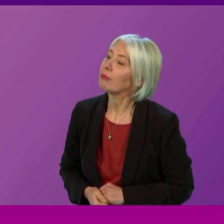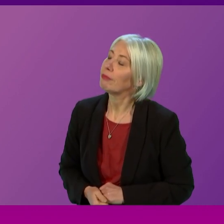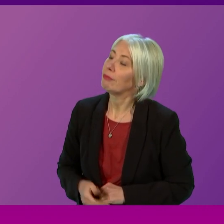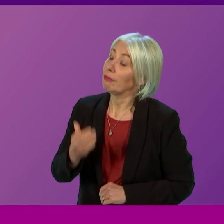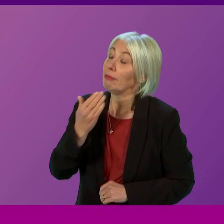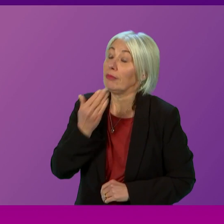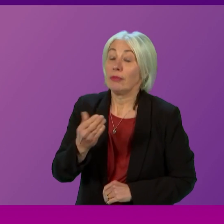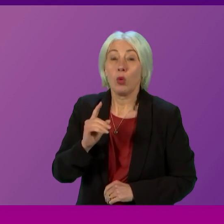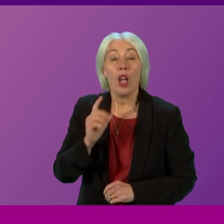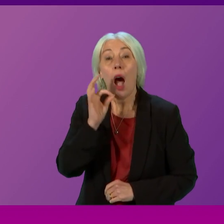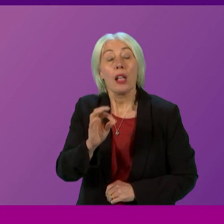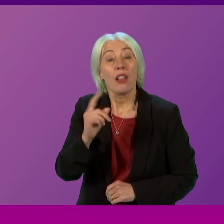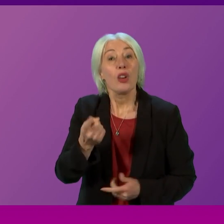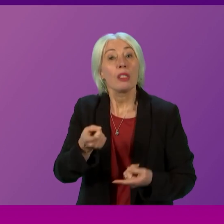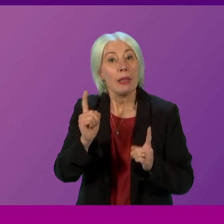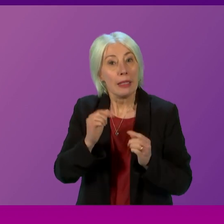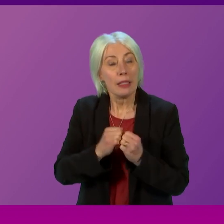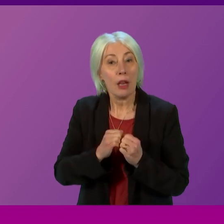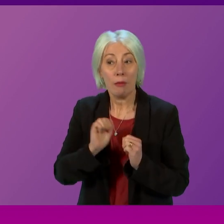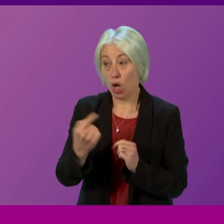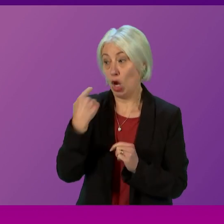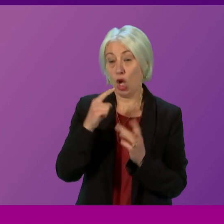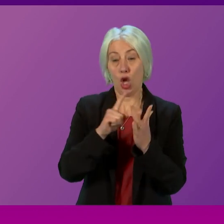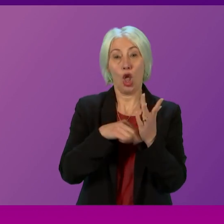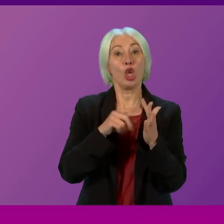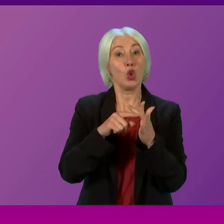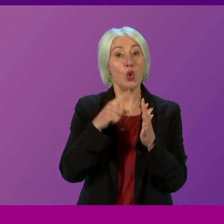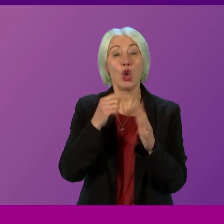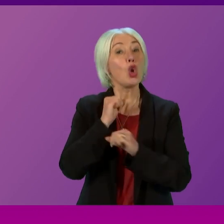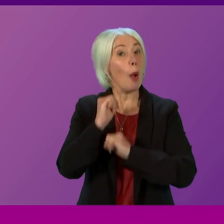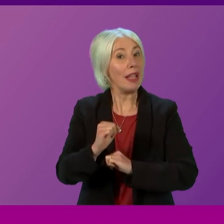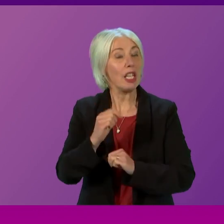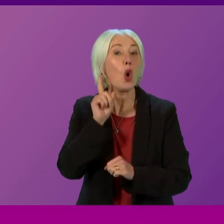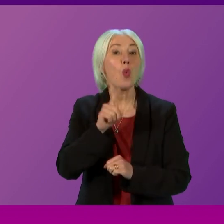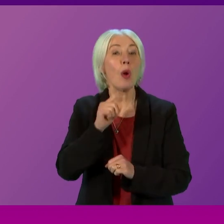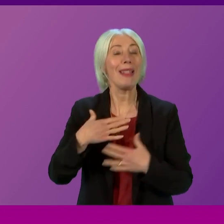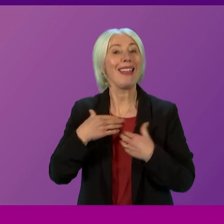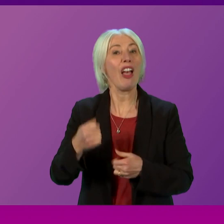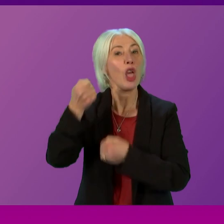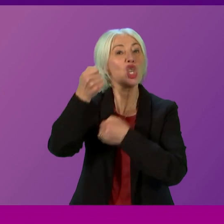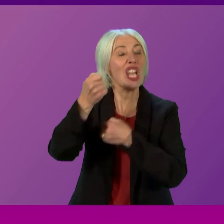To ask the First Minister, further to her commitment in June that a women’s health champion for Scotland would be appointed in the summer,